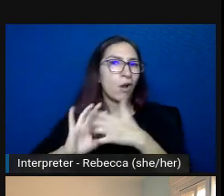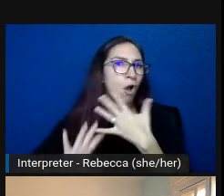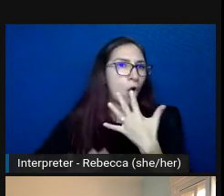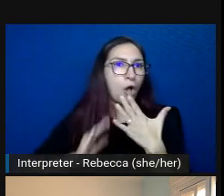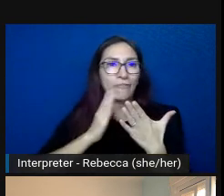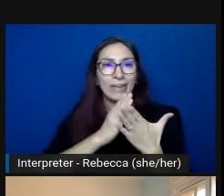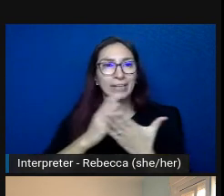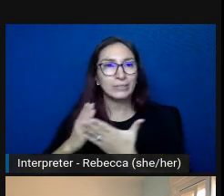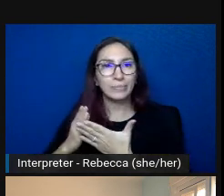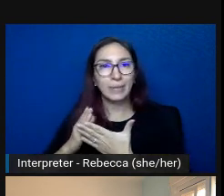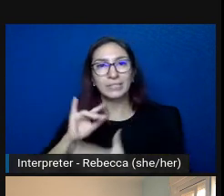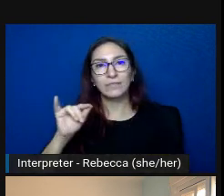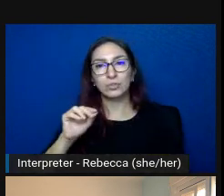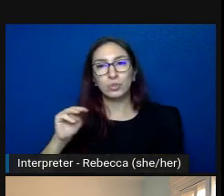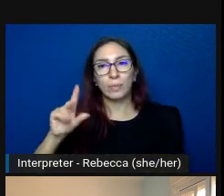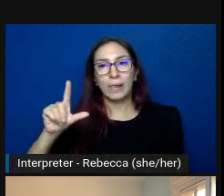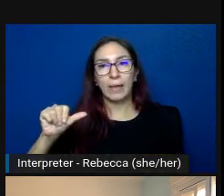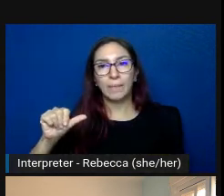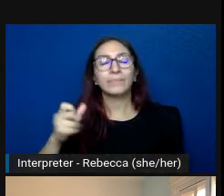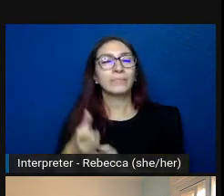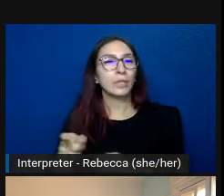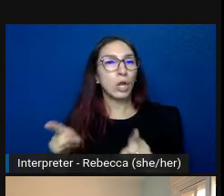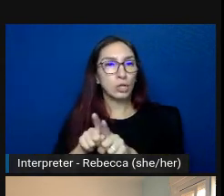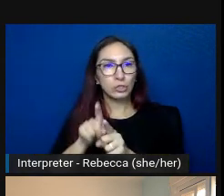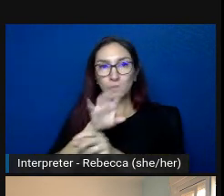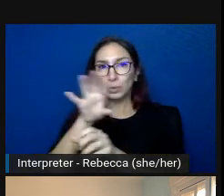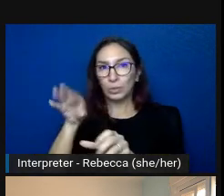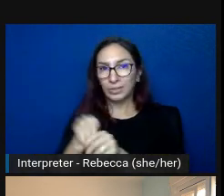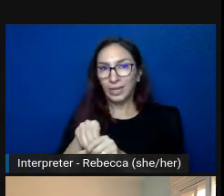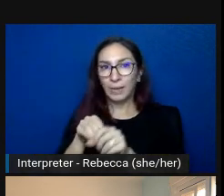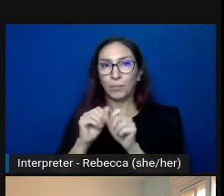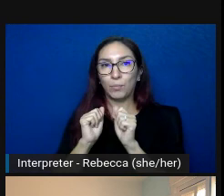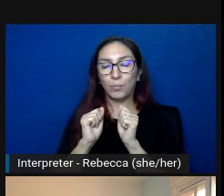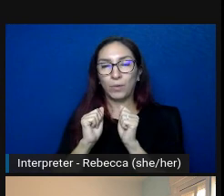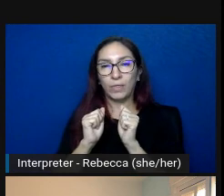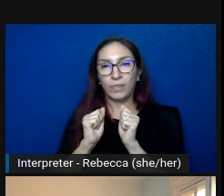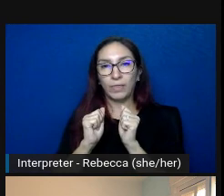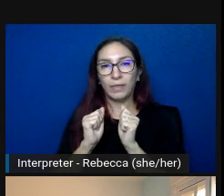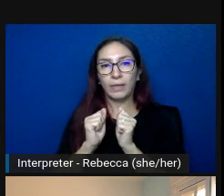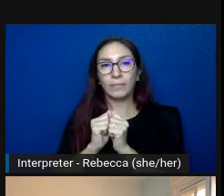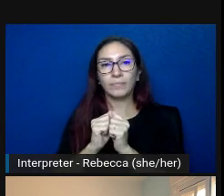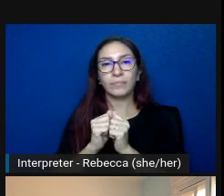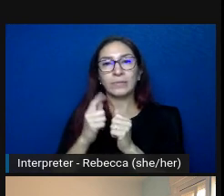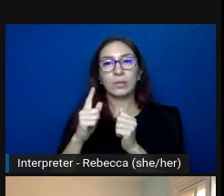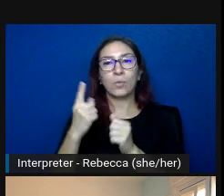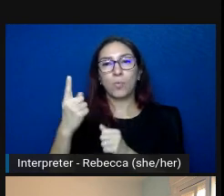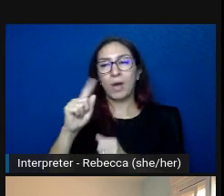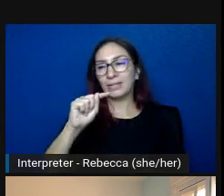It also came with one template, one theme called Beez.